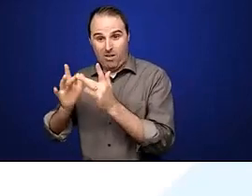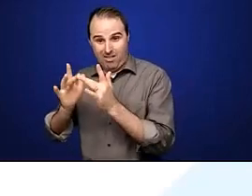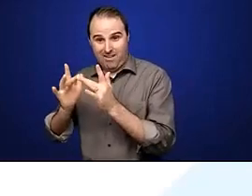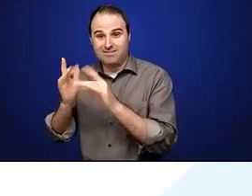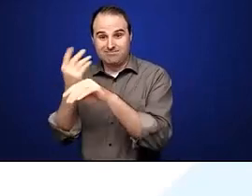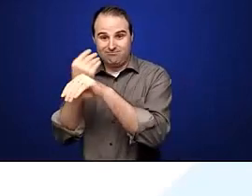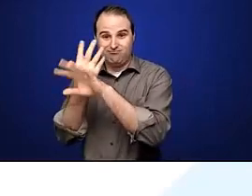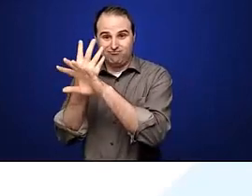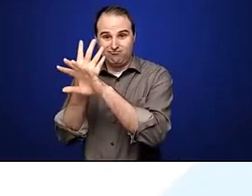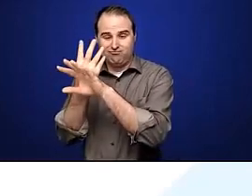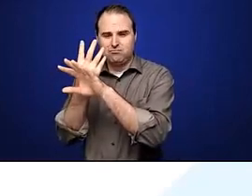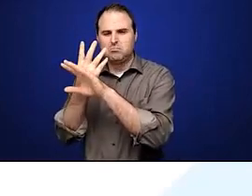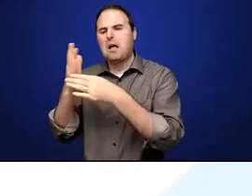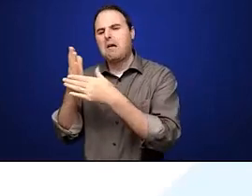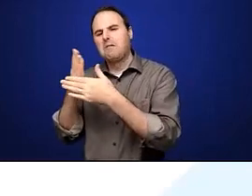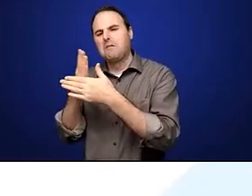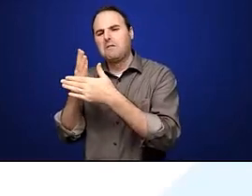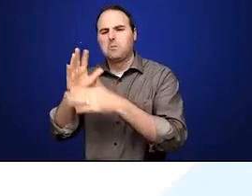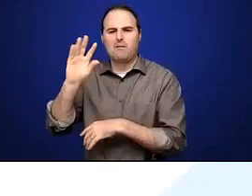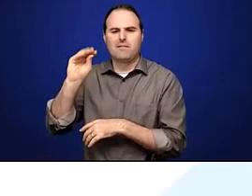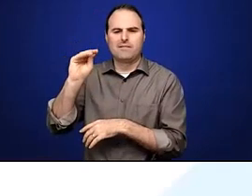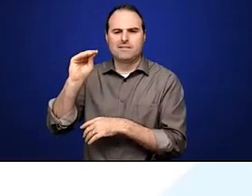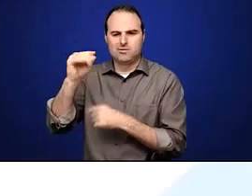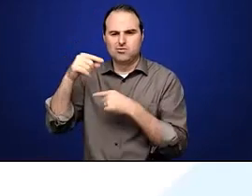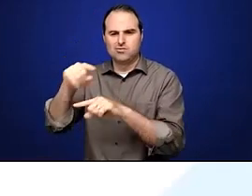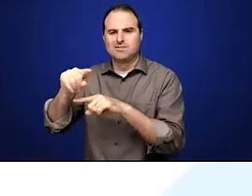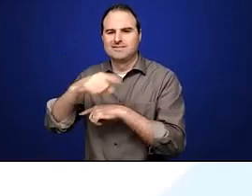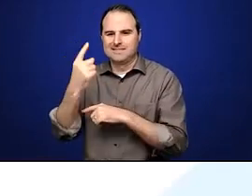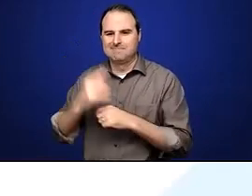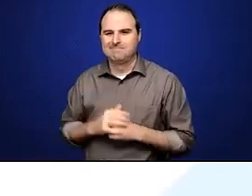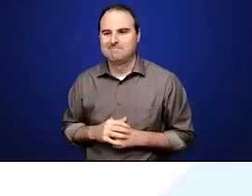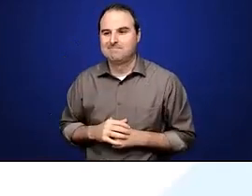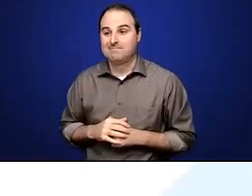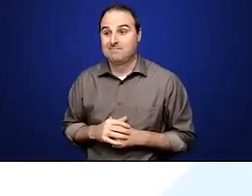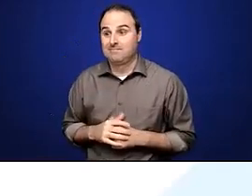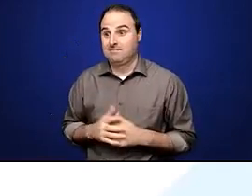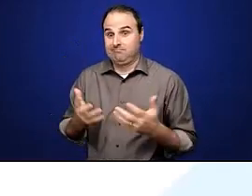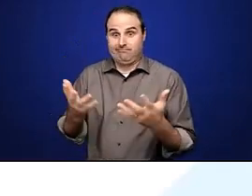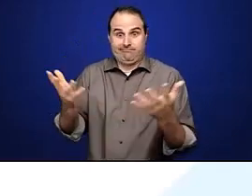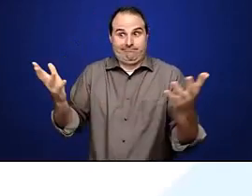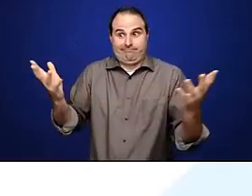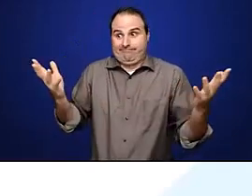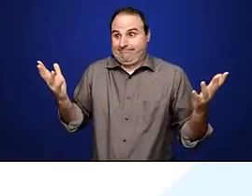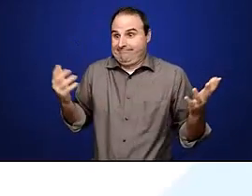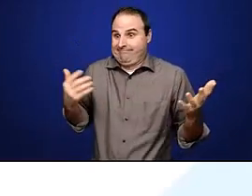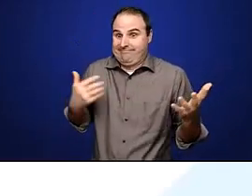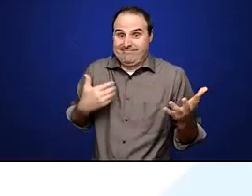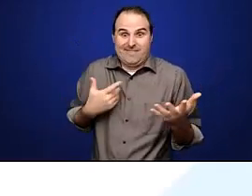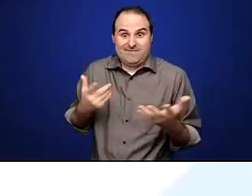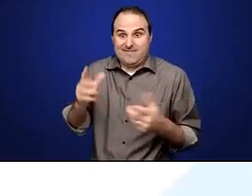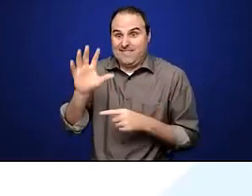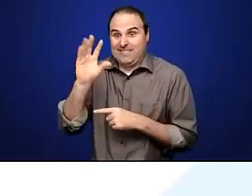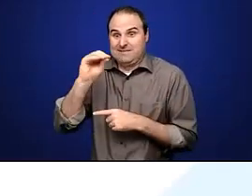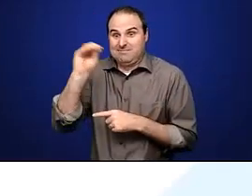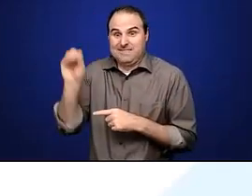of the time throughout the day. And we had everyone. We had about 50% of the people there were clinicians.